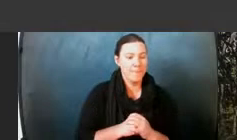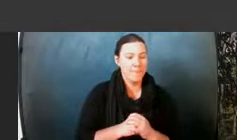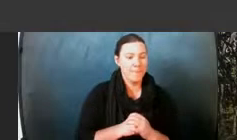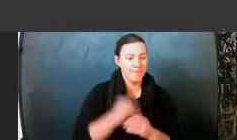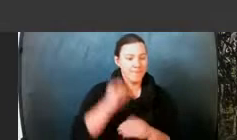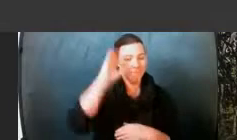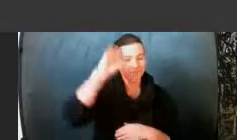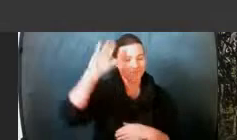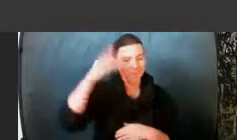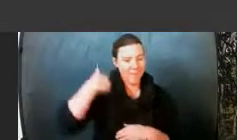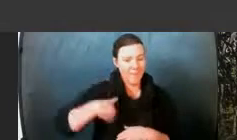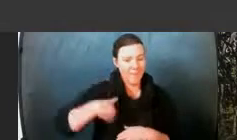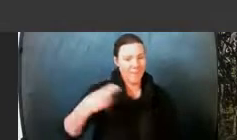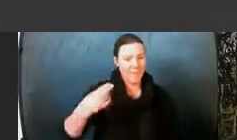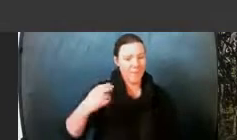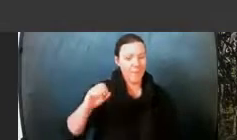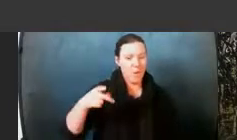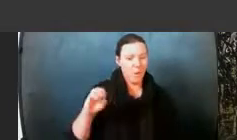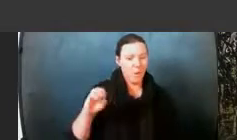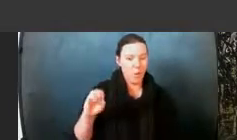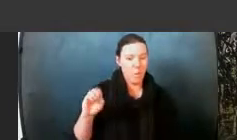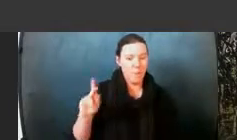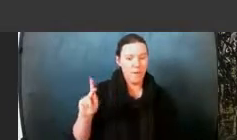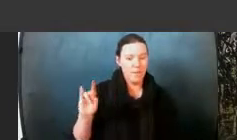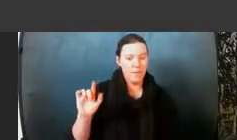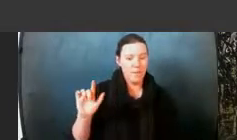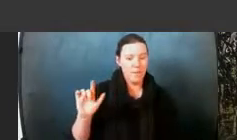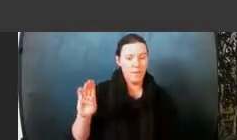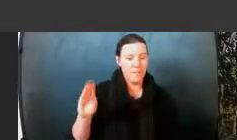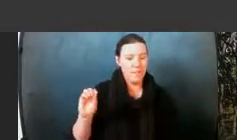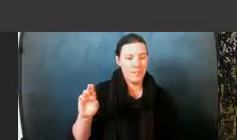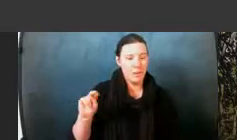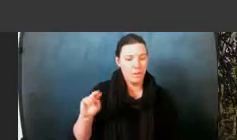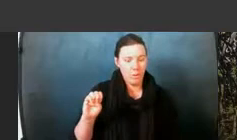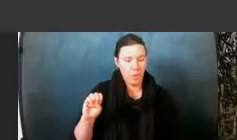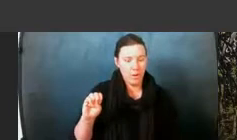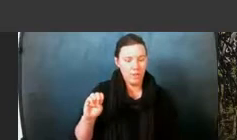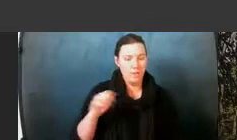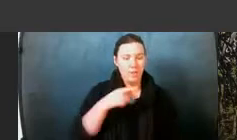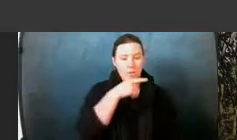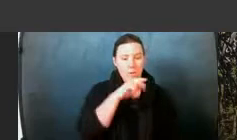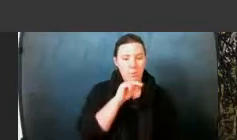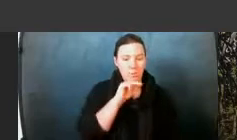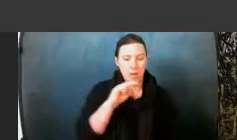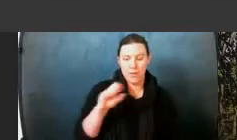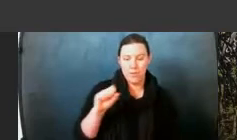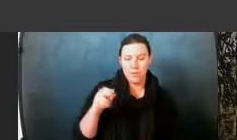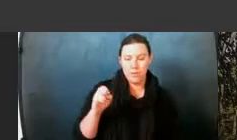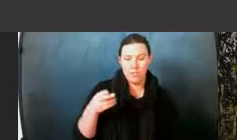Hi, I'm Hope Killborn, she/her pronouns. I'm the policy analyst on this project. Nice to be here.